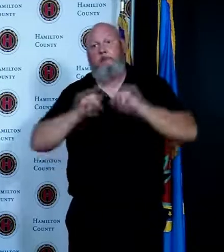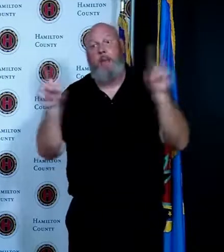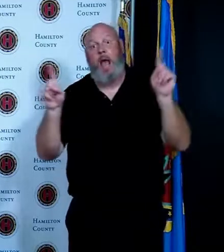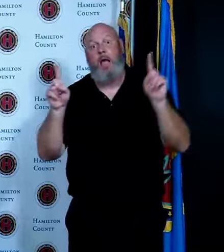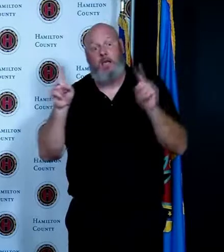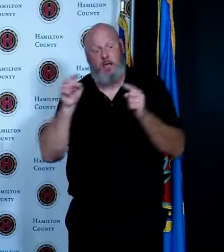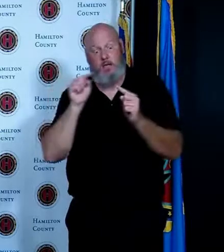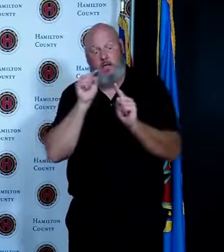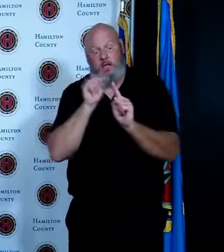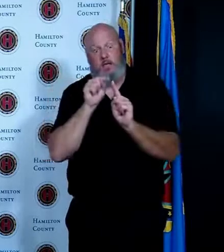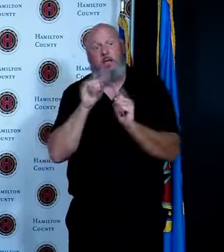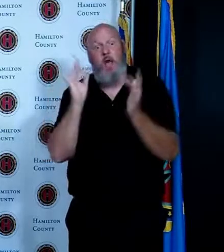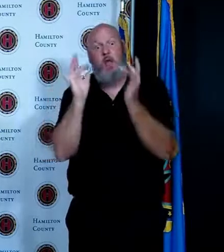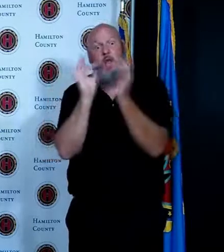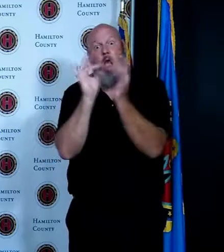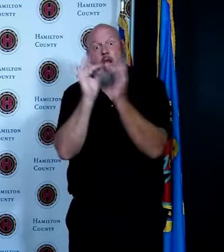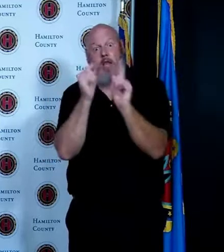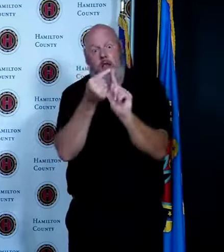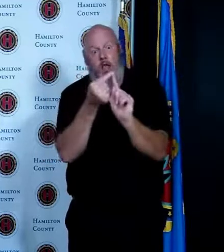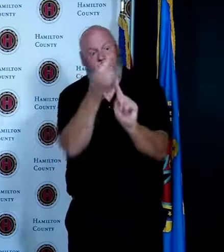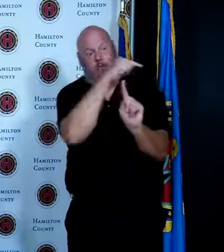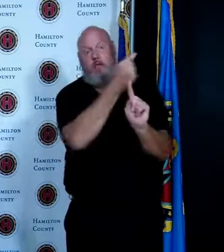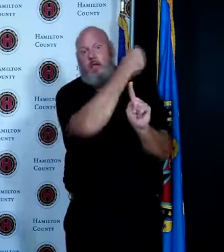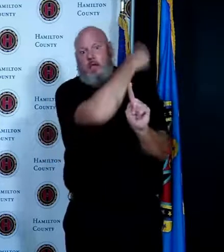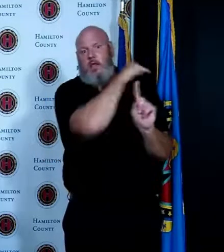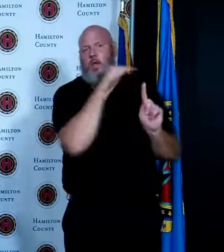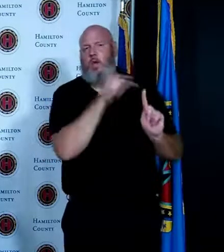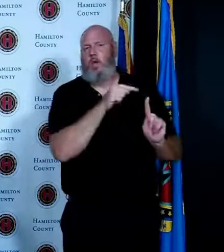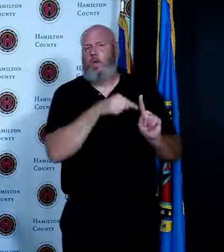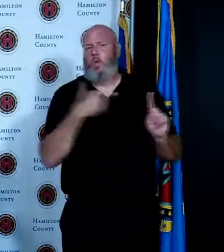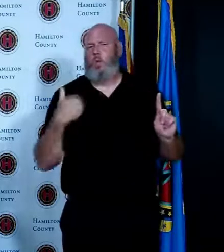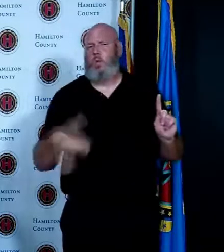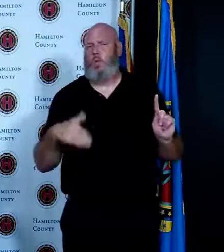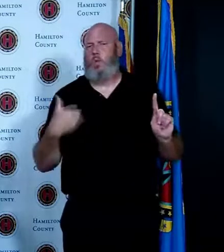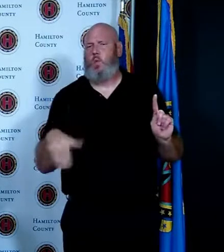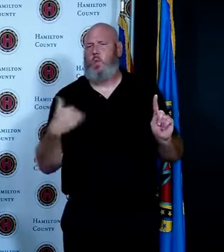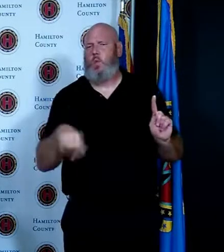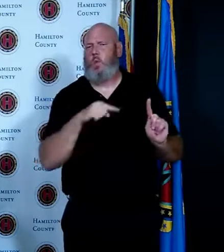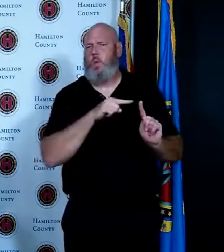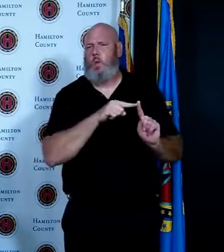Covid-19 that's an indication that it's community spread and that we are seeing